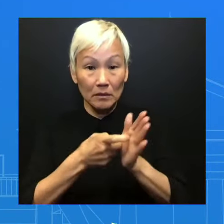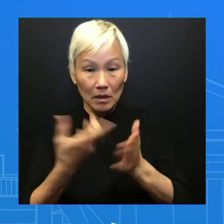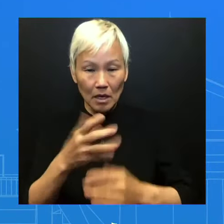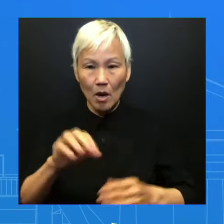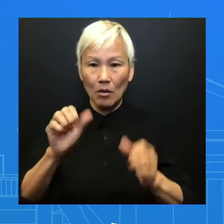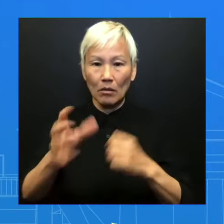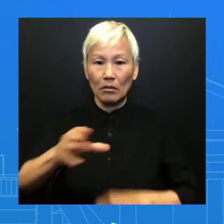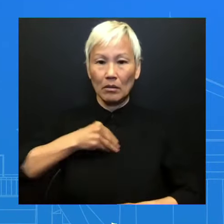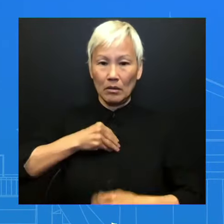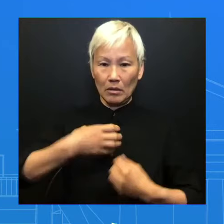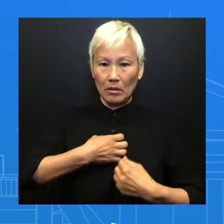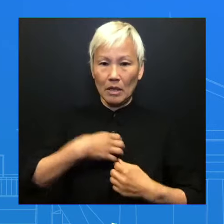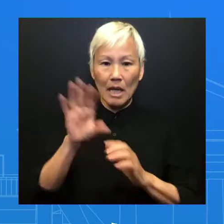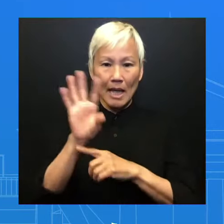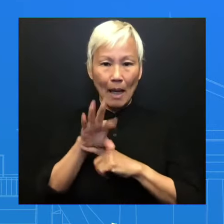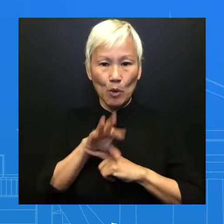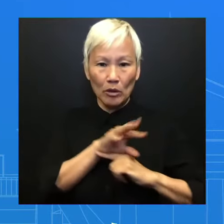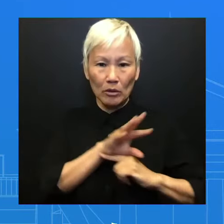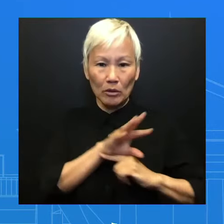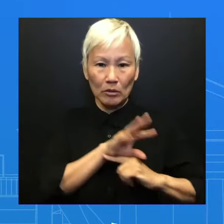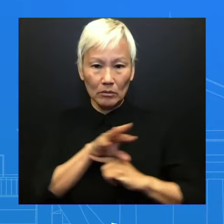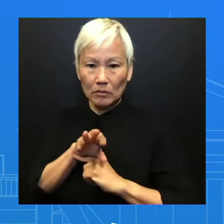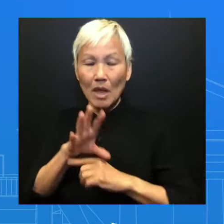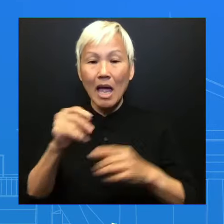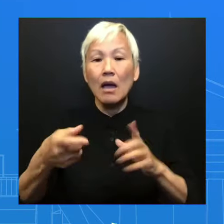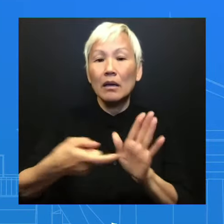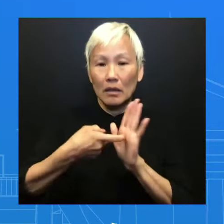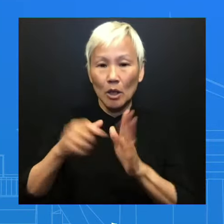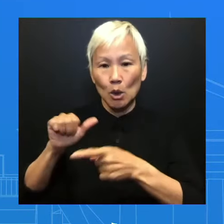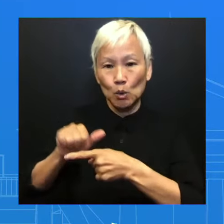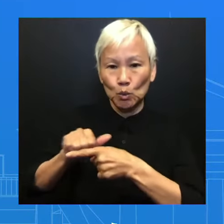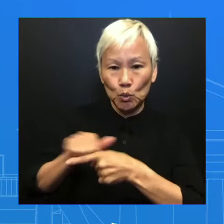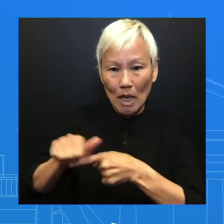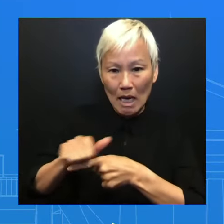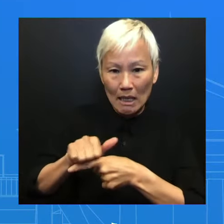and use of force. The President has repeatedly said we have an obligation